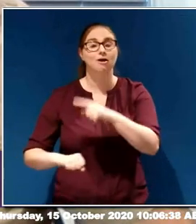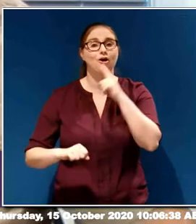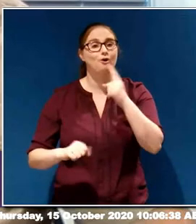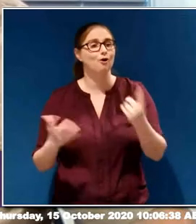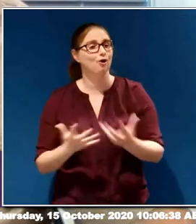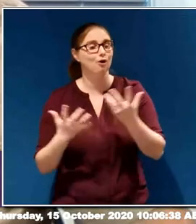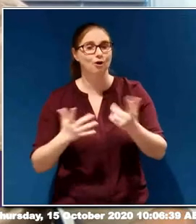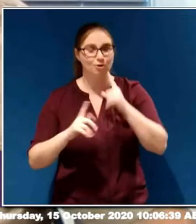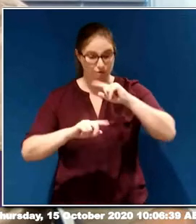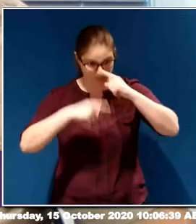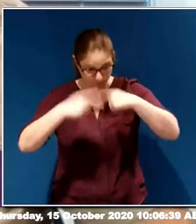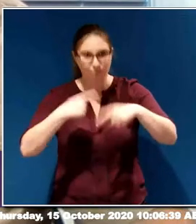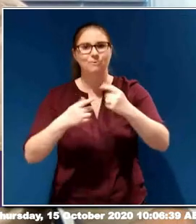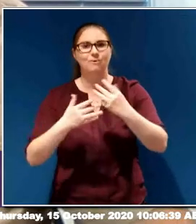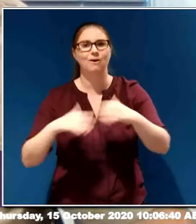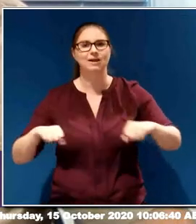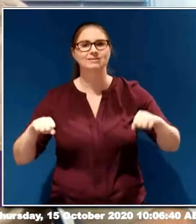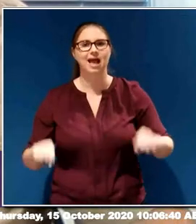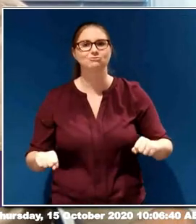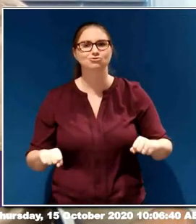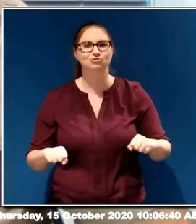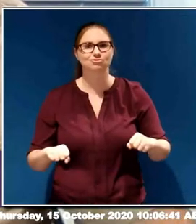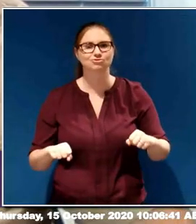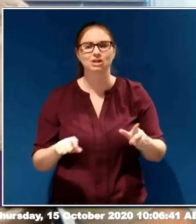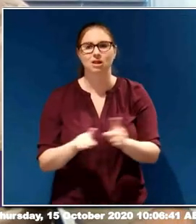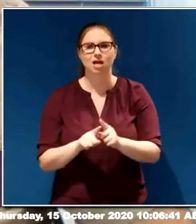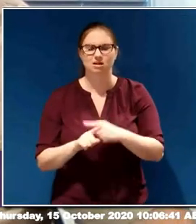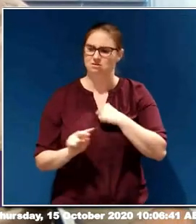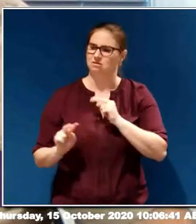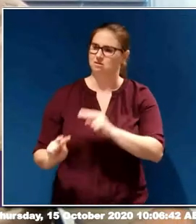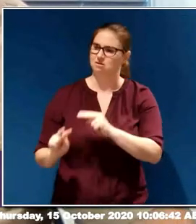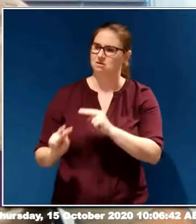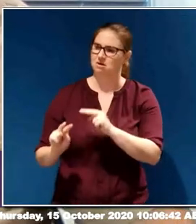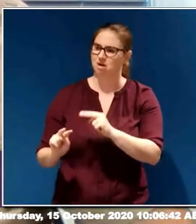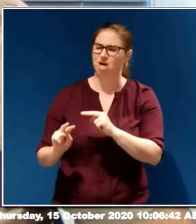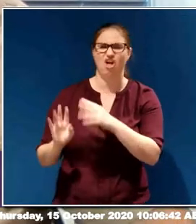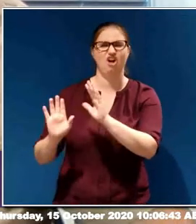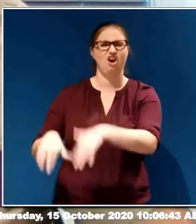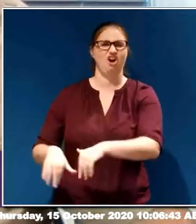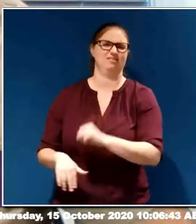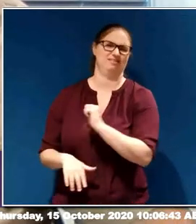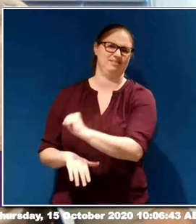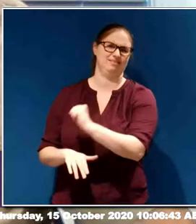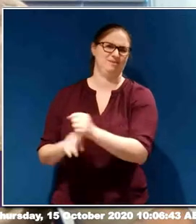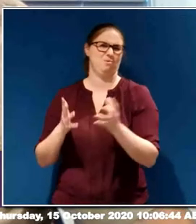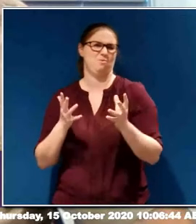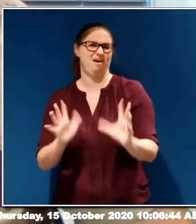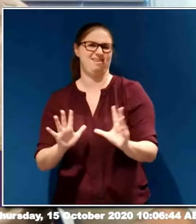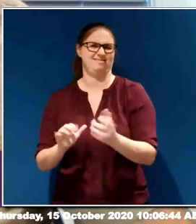He'd do a lot of those things and we'd go, "That's just Jack. That's just what Jack does. It's just a bit quirky."